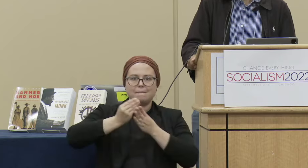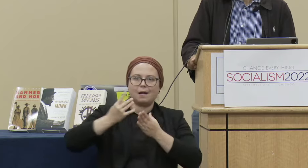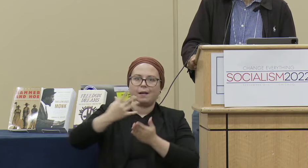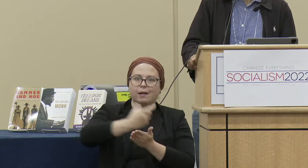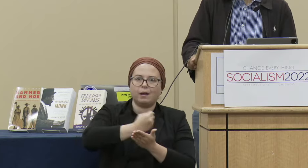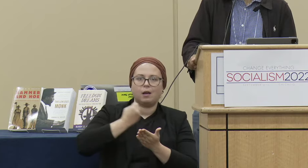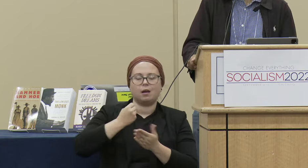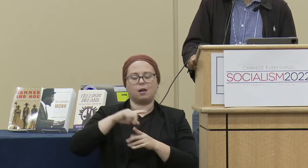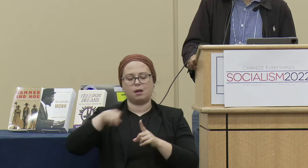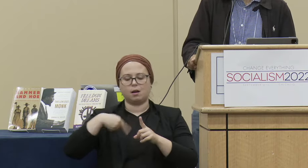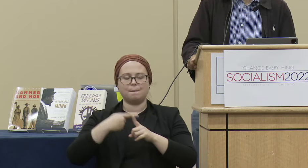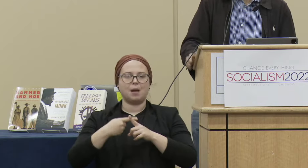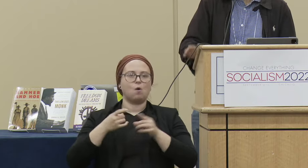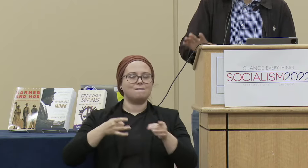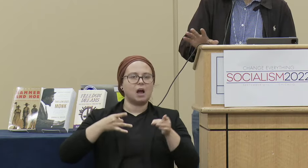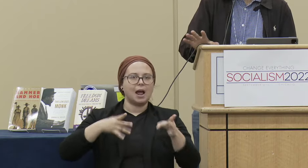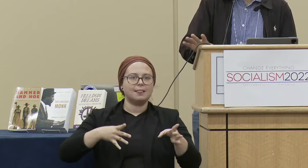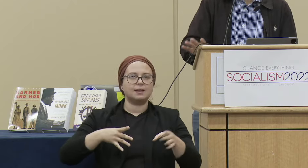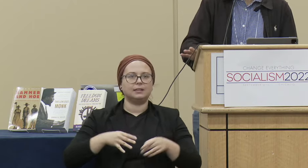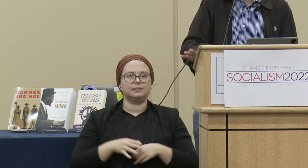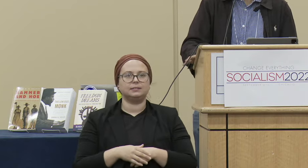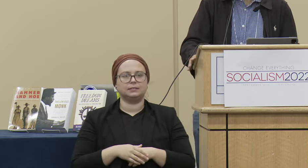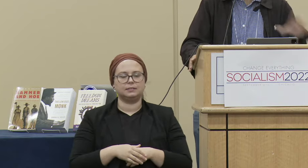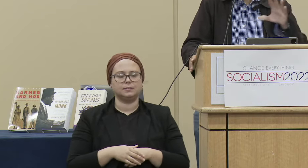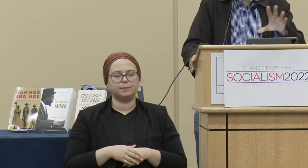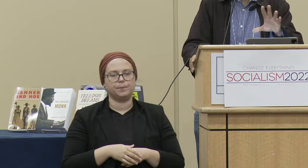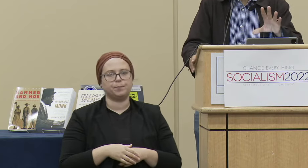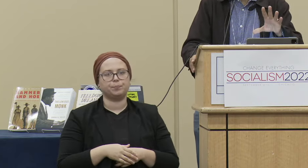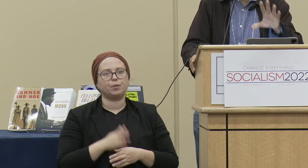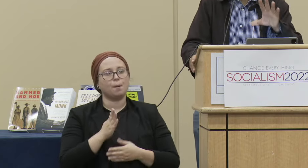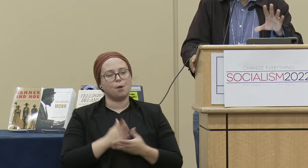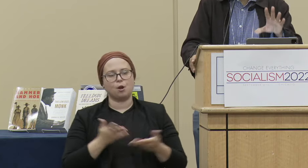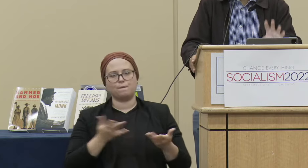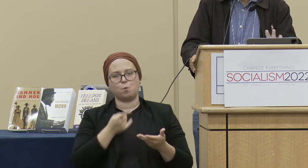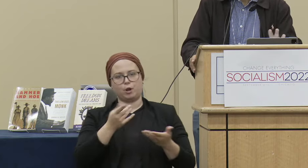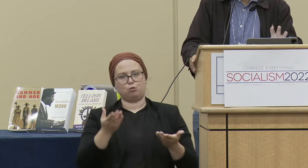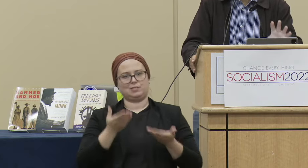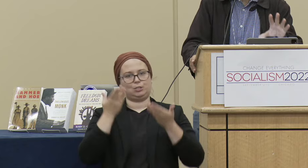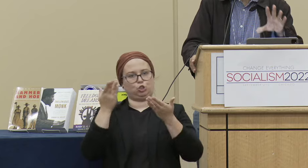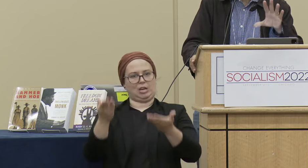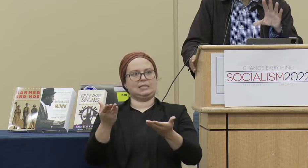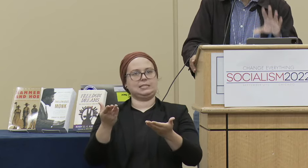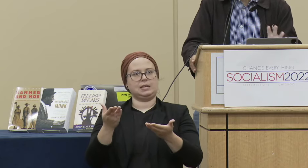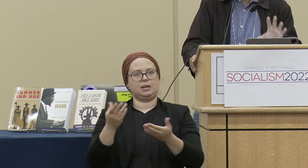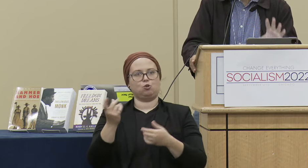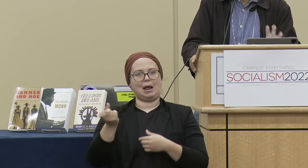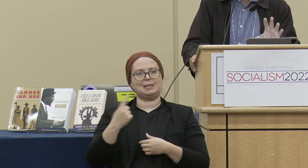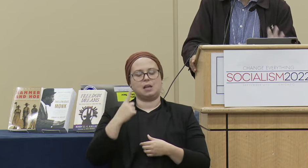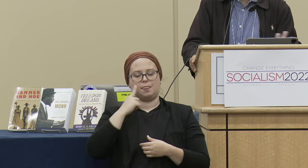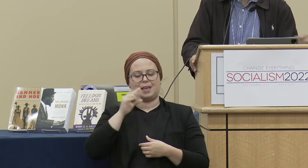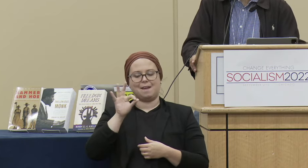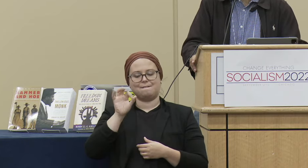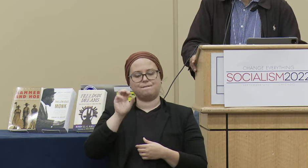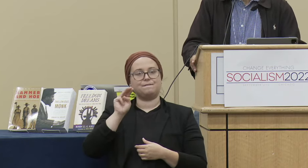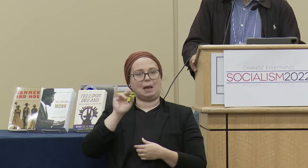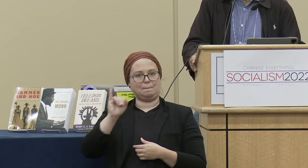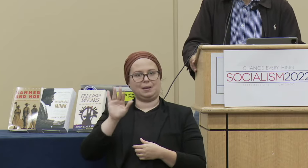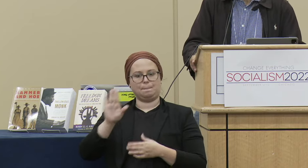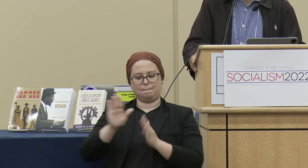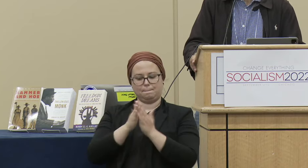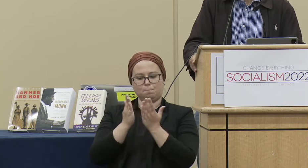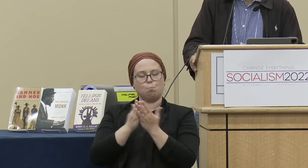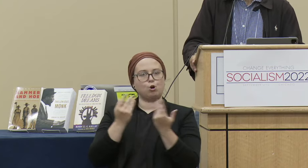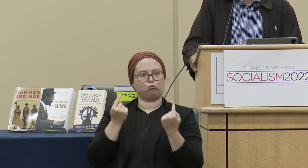accumulation. And about violence. So, part of what